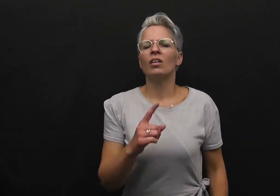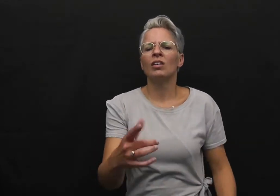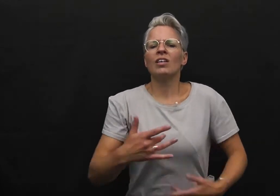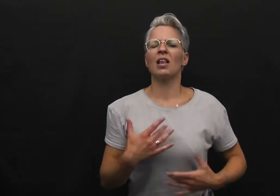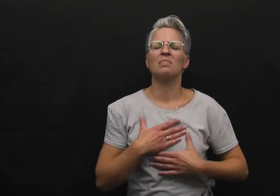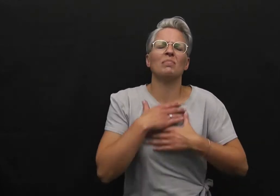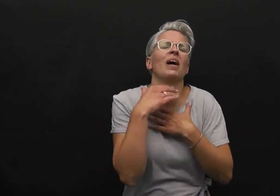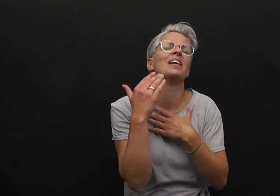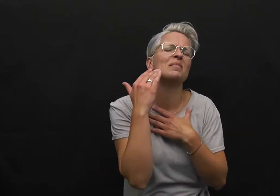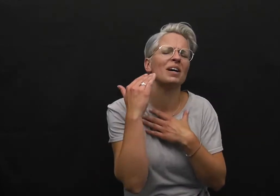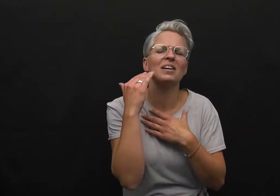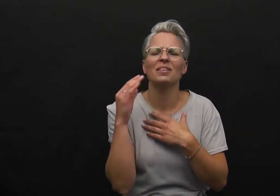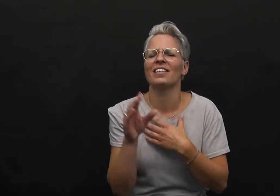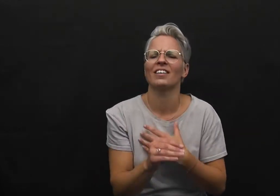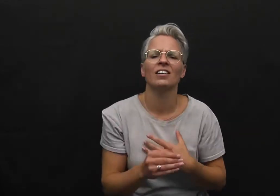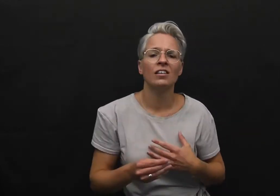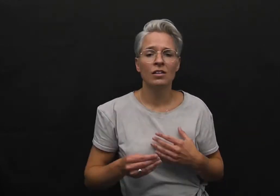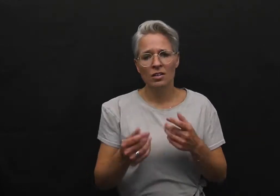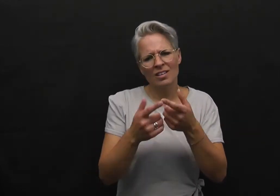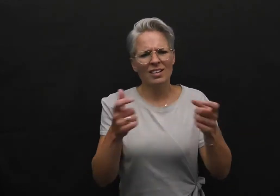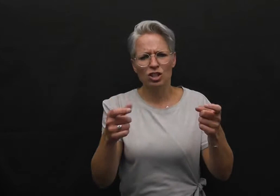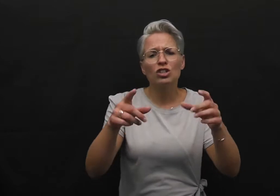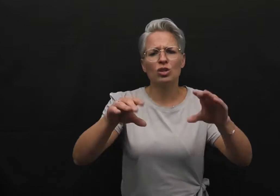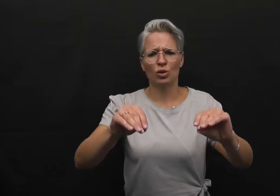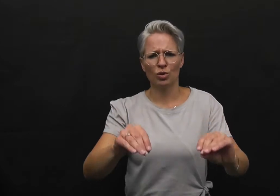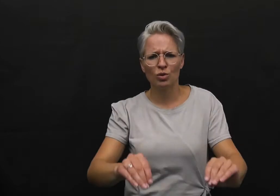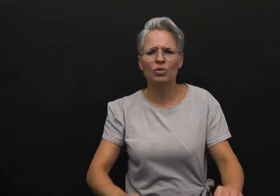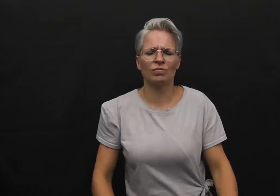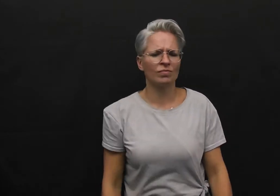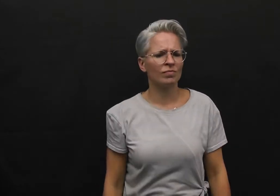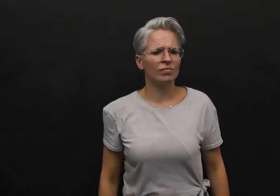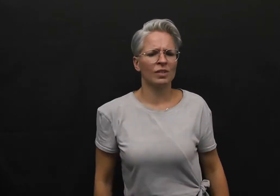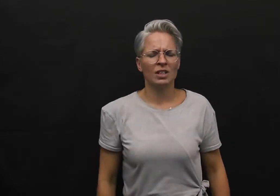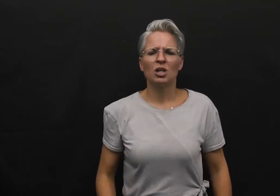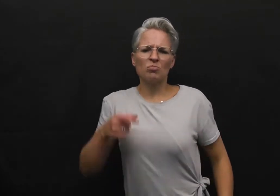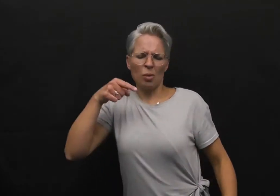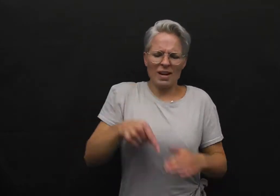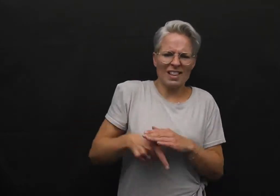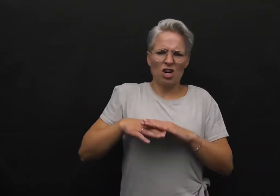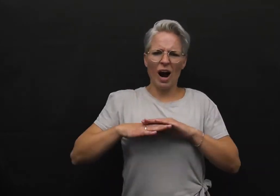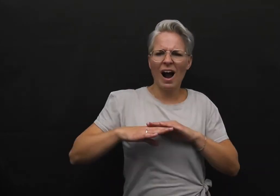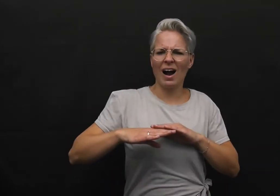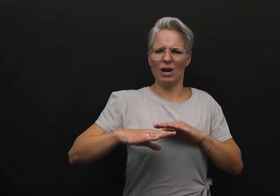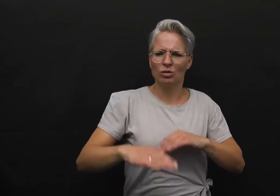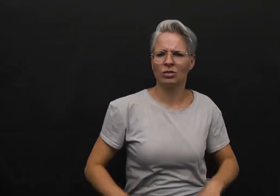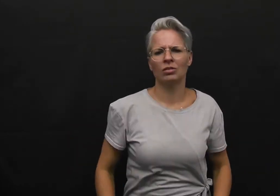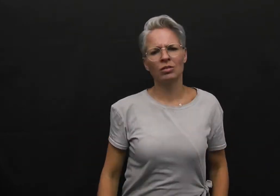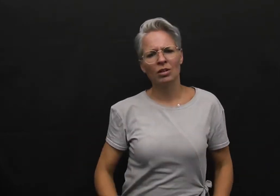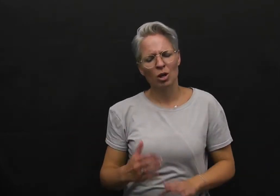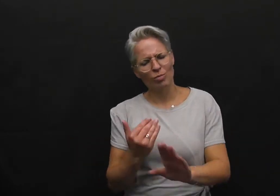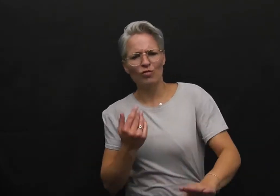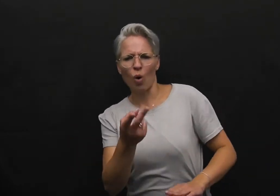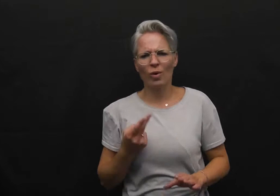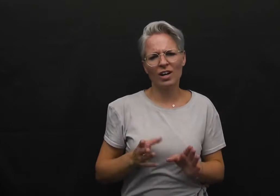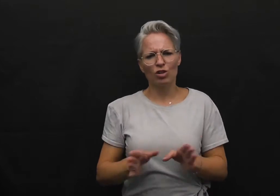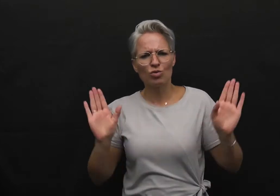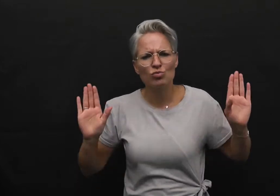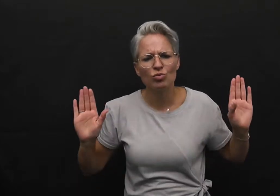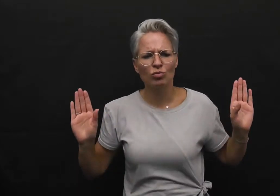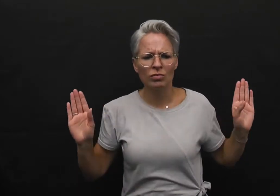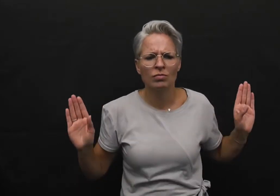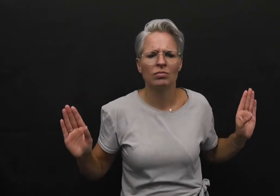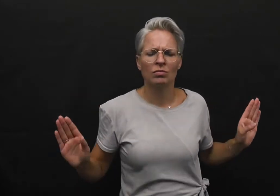You're killin' me baby with the things you do Put me in the ground before we're through